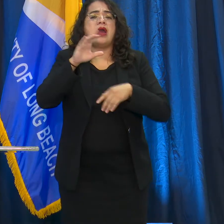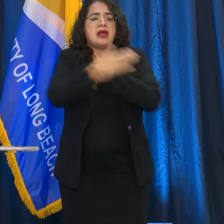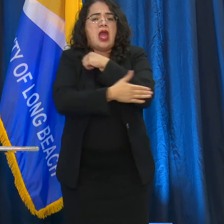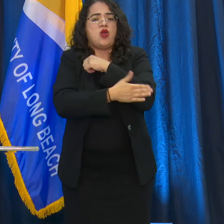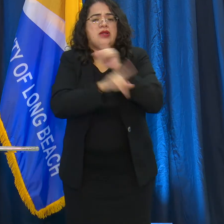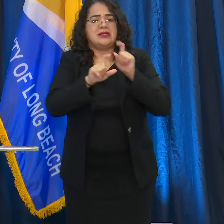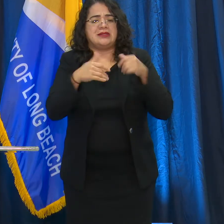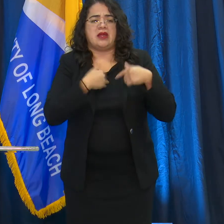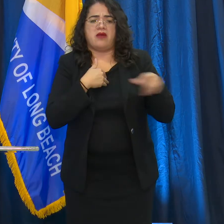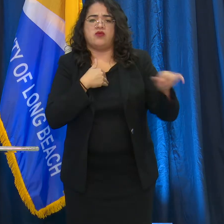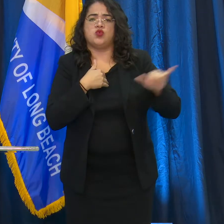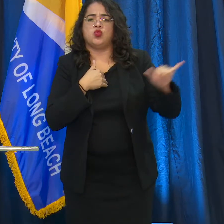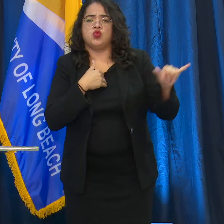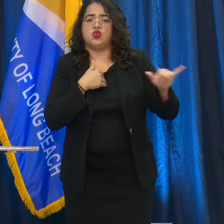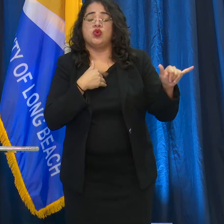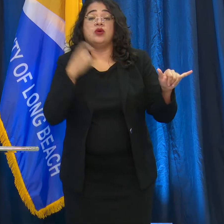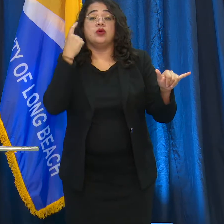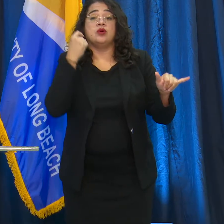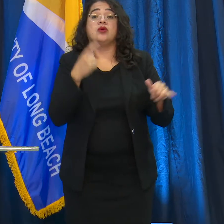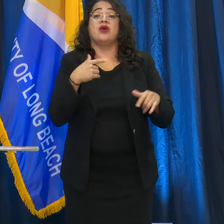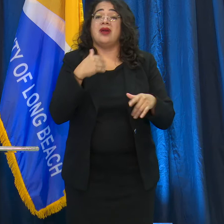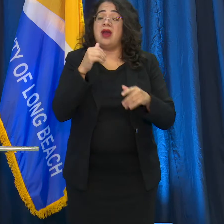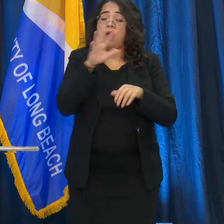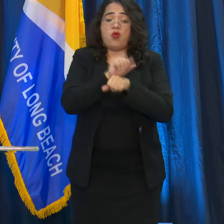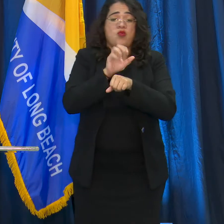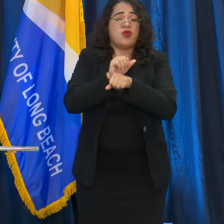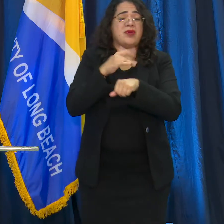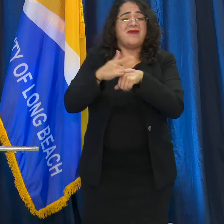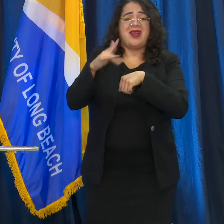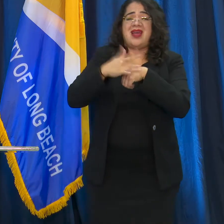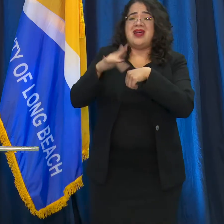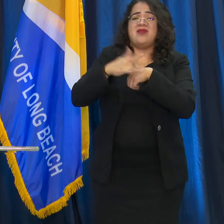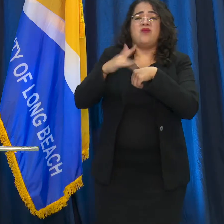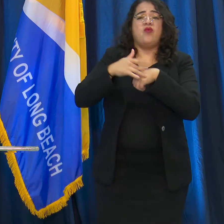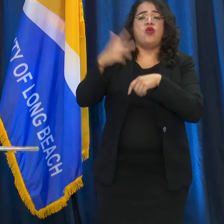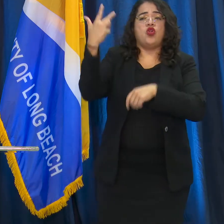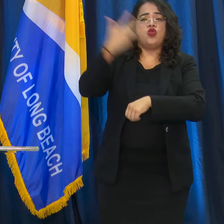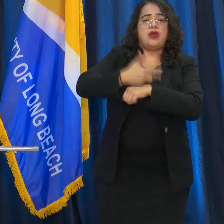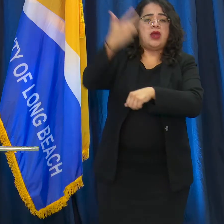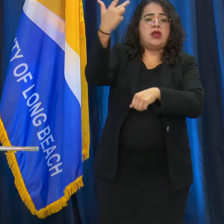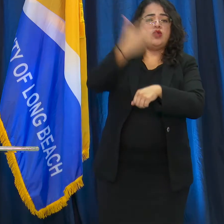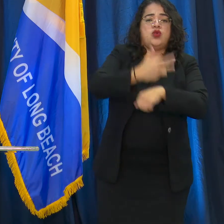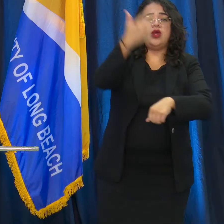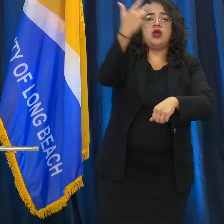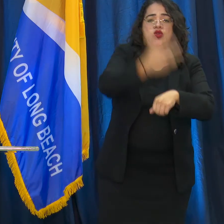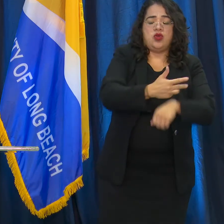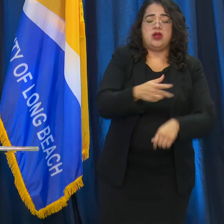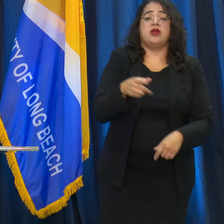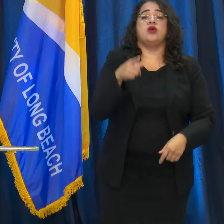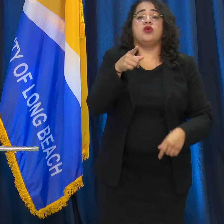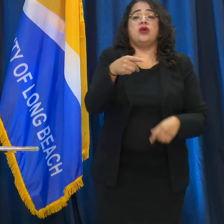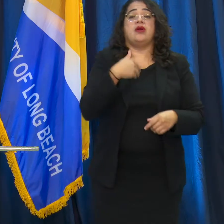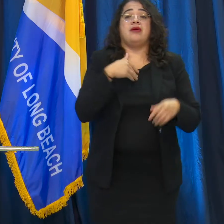appointments coming on every day for the upcoming three days. Each day you'll have access to over a thousand new